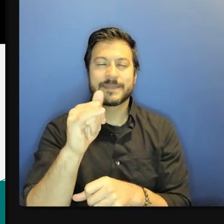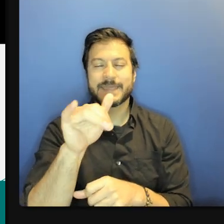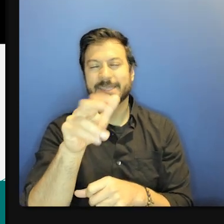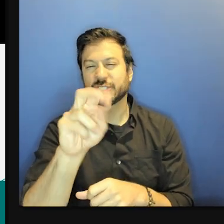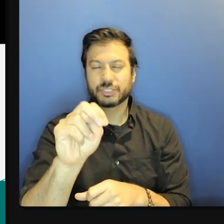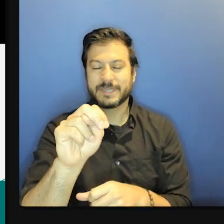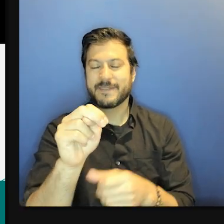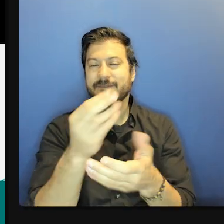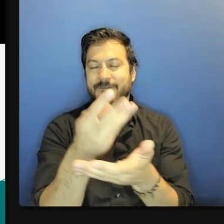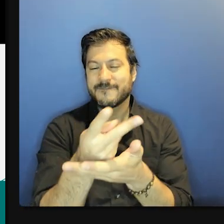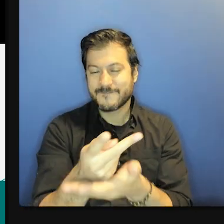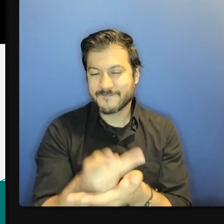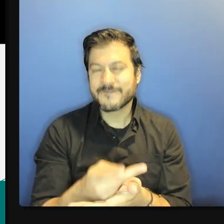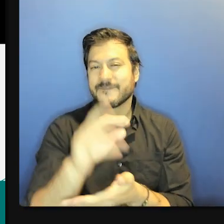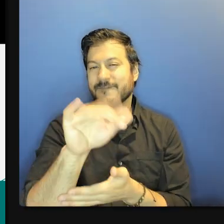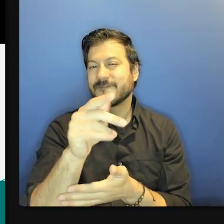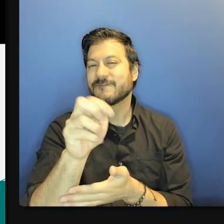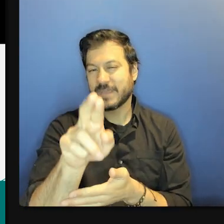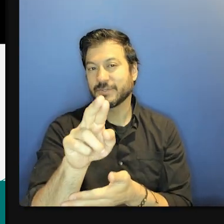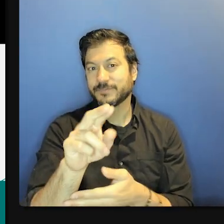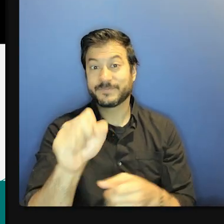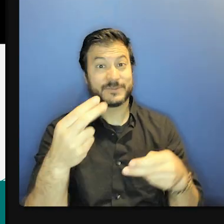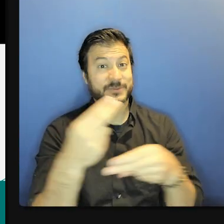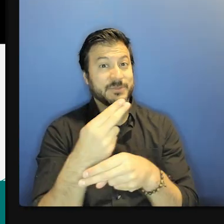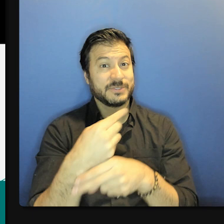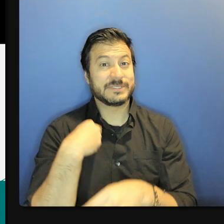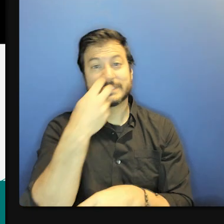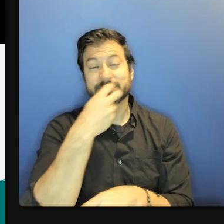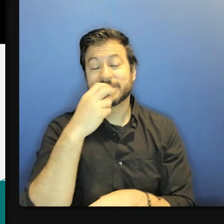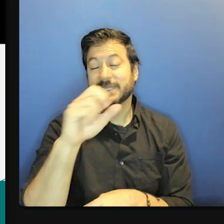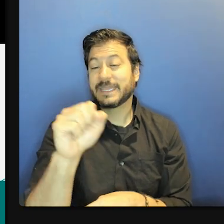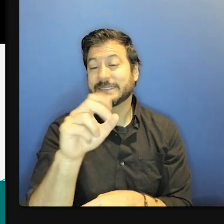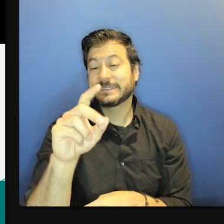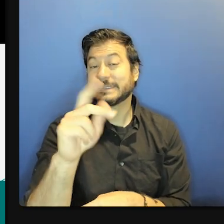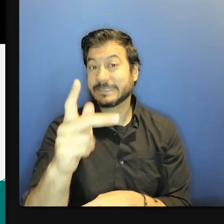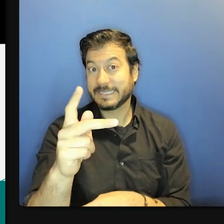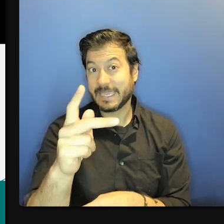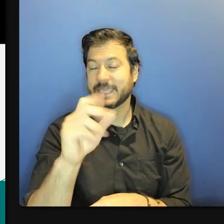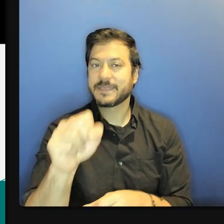All of these services are easily accessible using our Speech SDK and our devices SDK